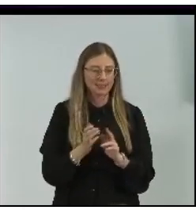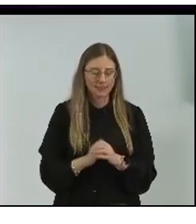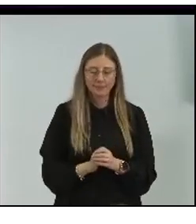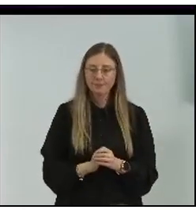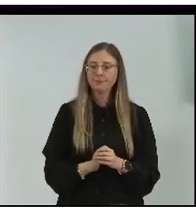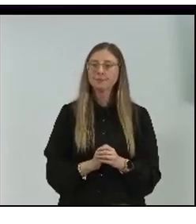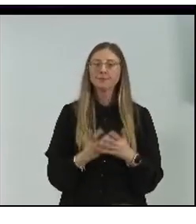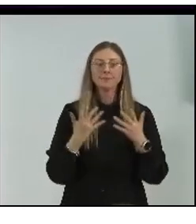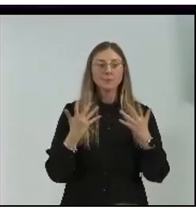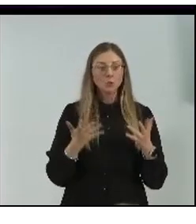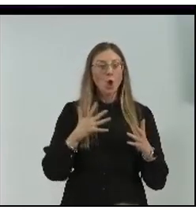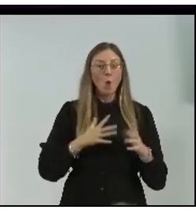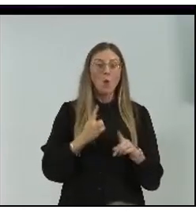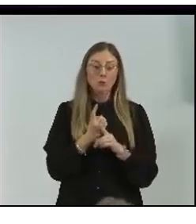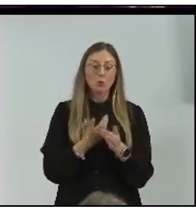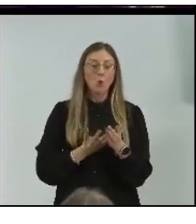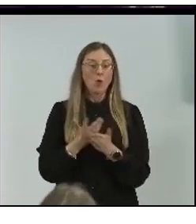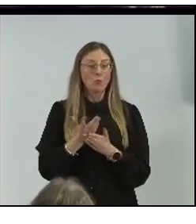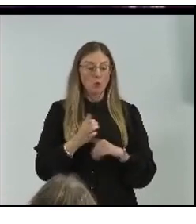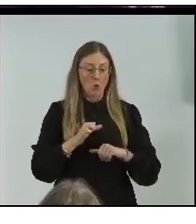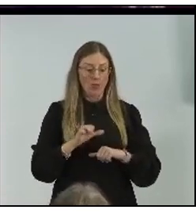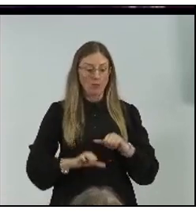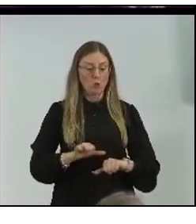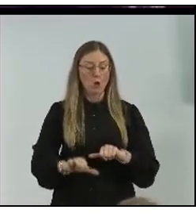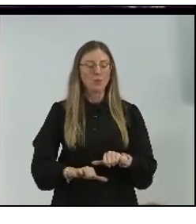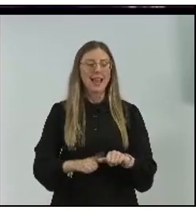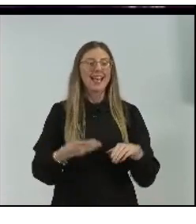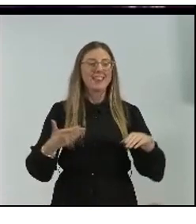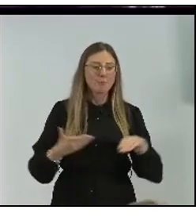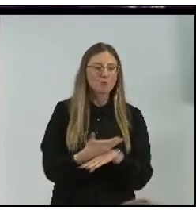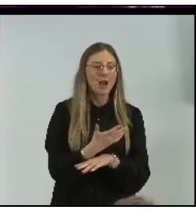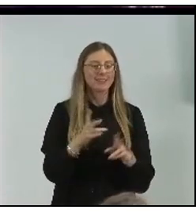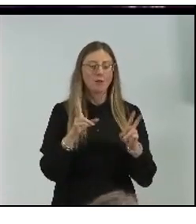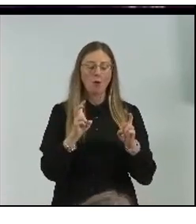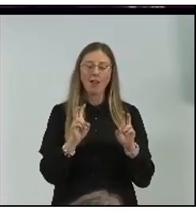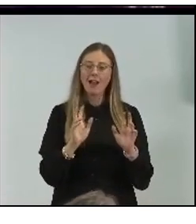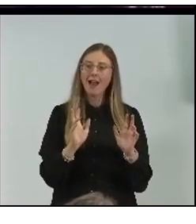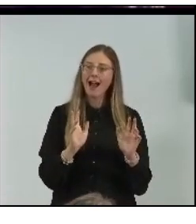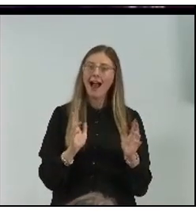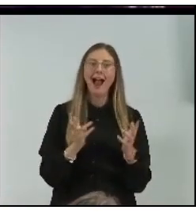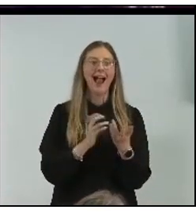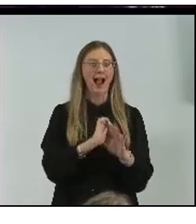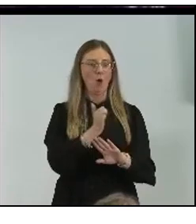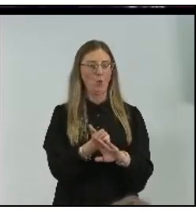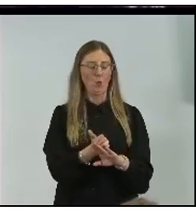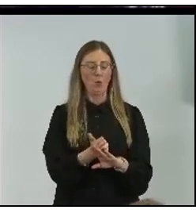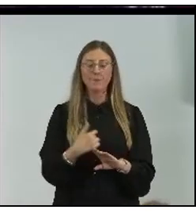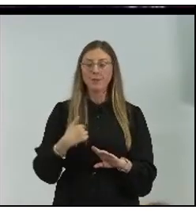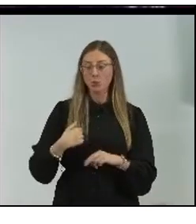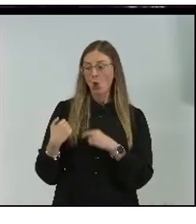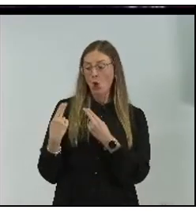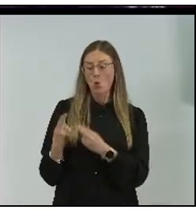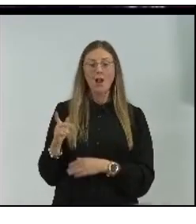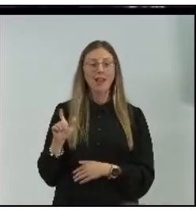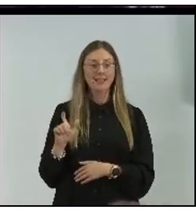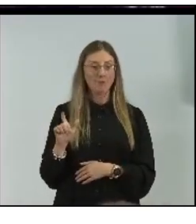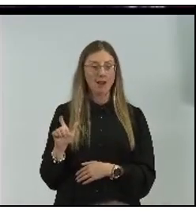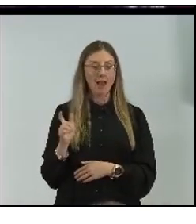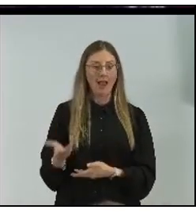some of that workflow stuff that, you know, the practical how stuff. And I'll start with you, Caroline, if you could tell us a bit about what your role is,